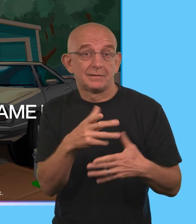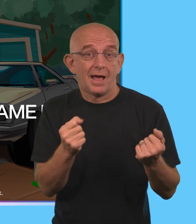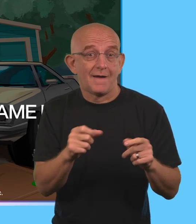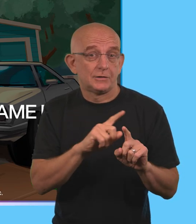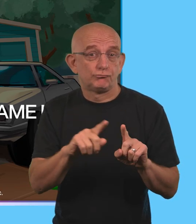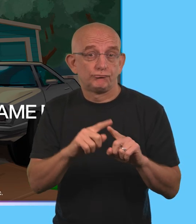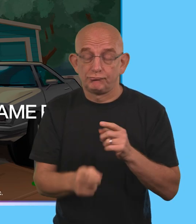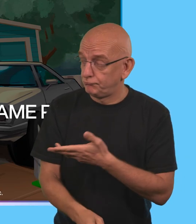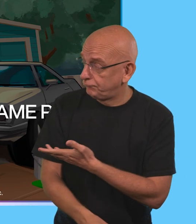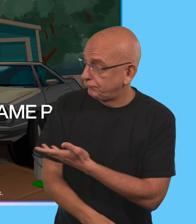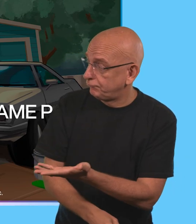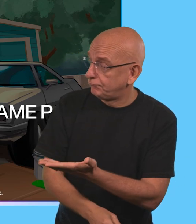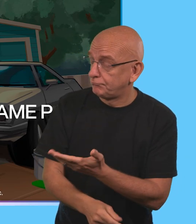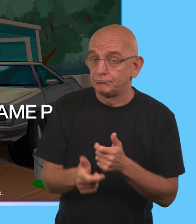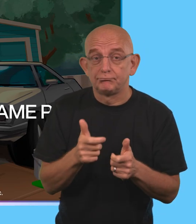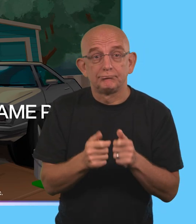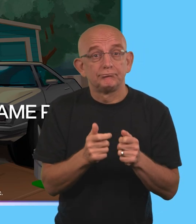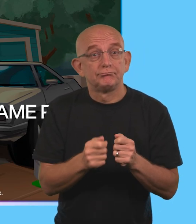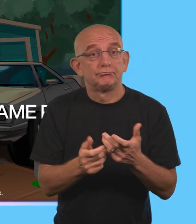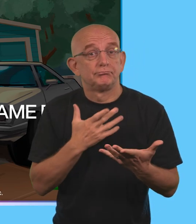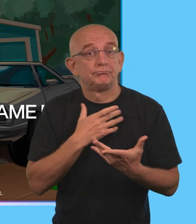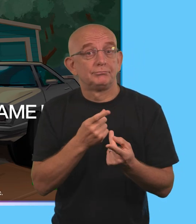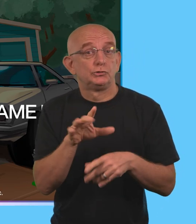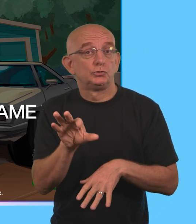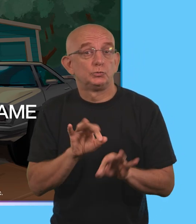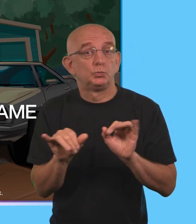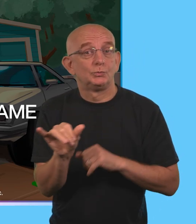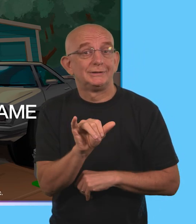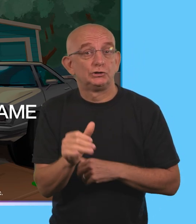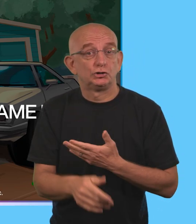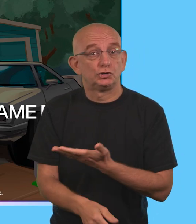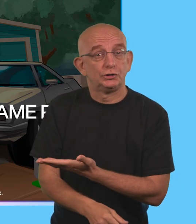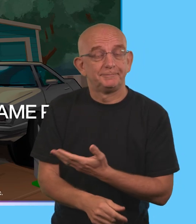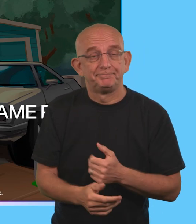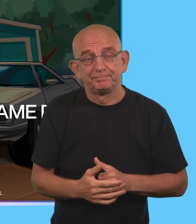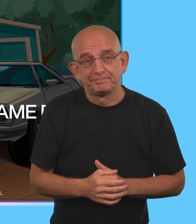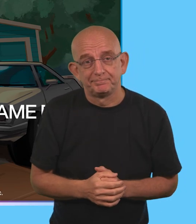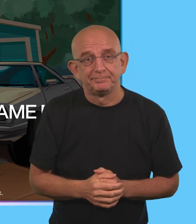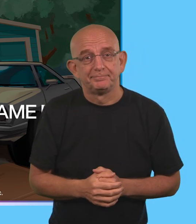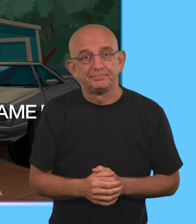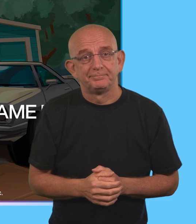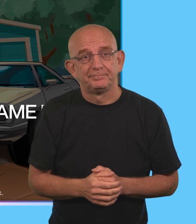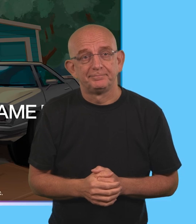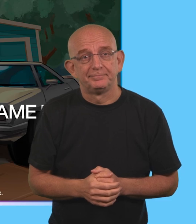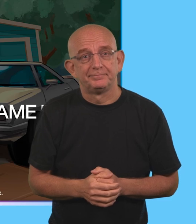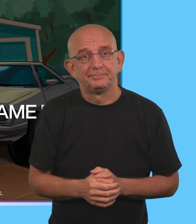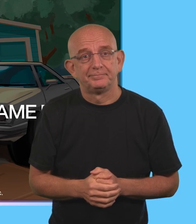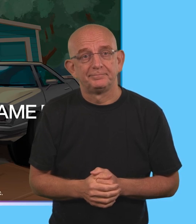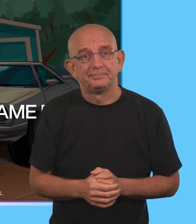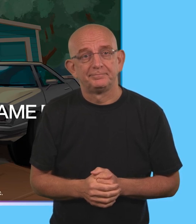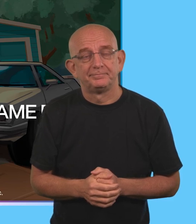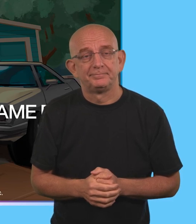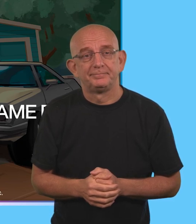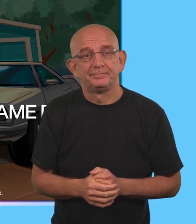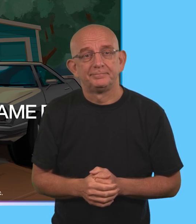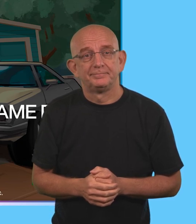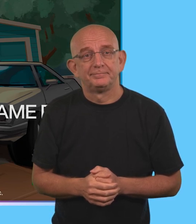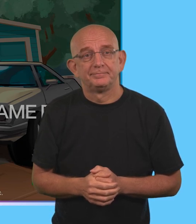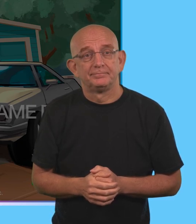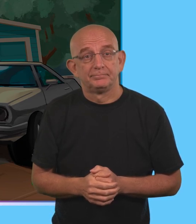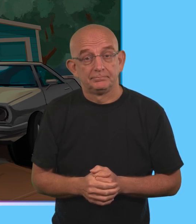Xbox Series X, Xbox Series S, Xbox One, Xbox Game Pass, and PlayStation 5 and 4,